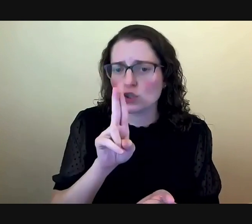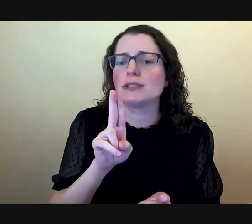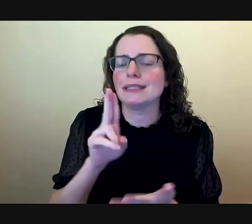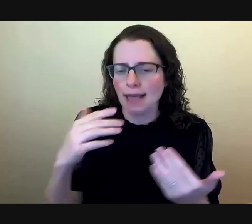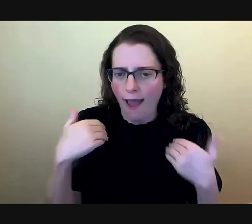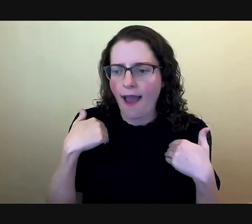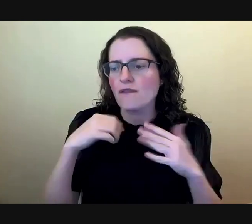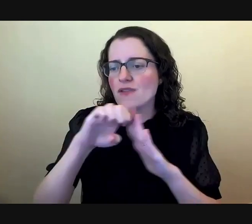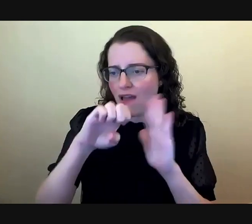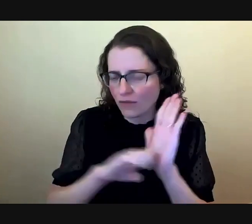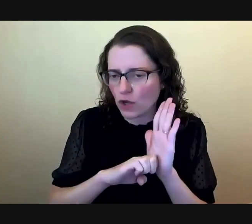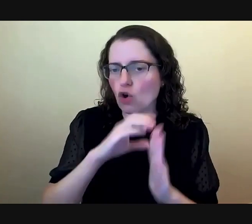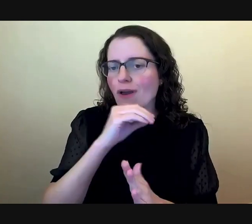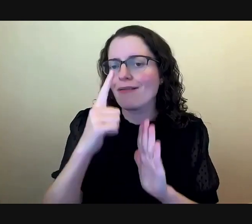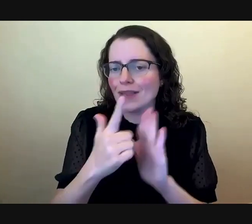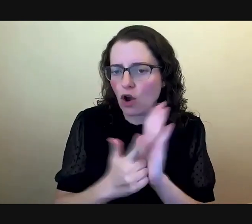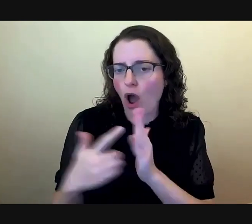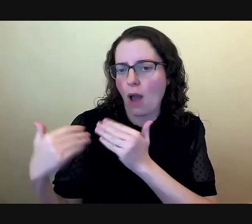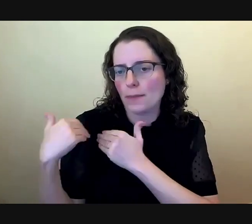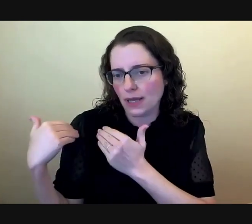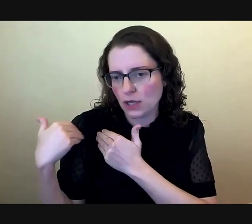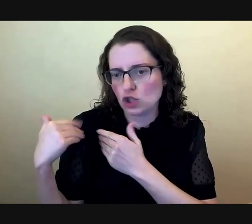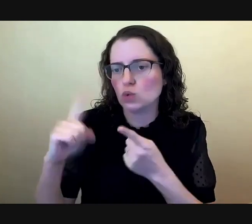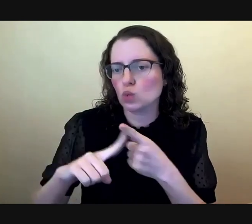Colleges and universities do have an ethical and legal